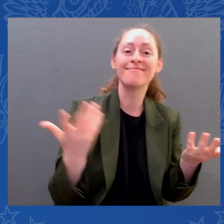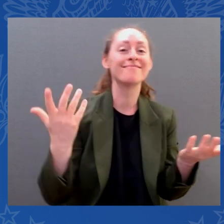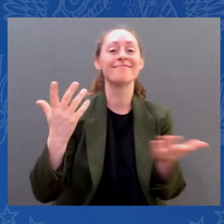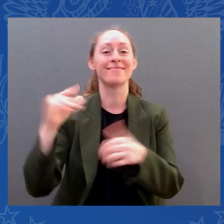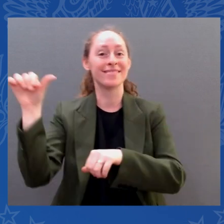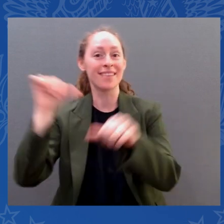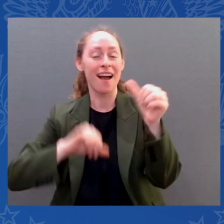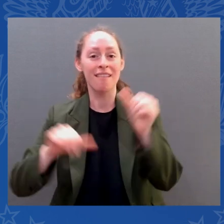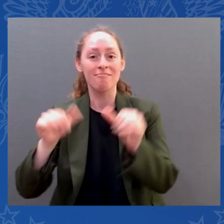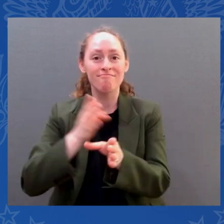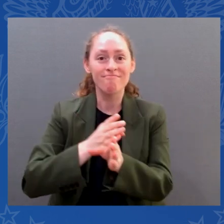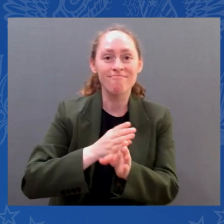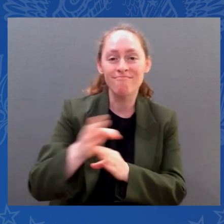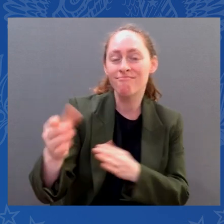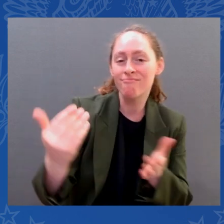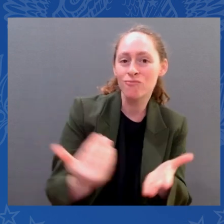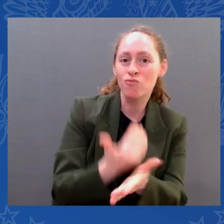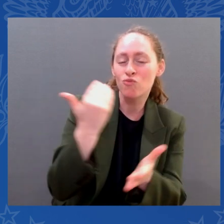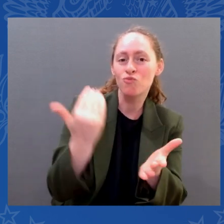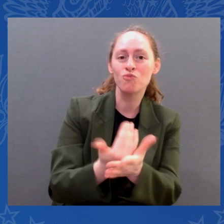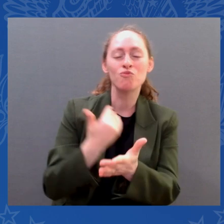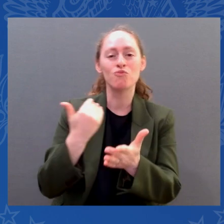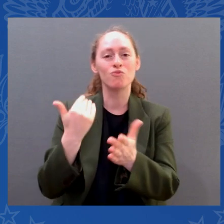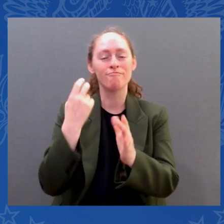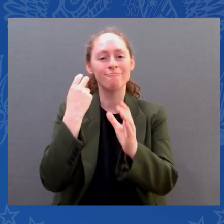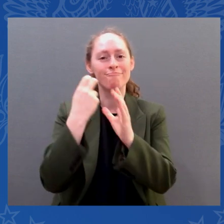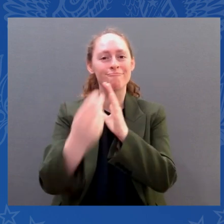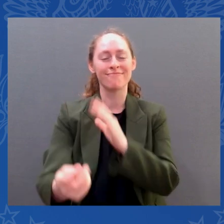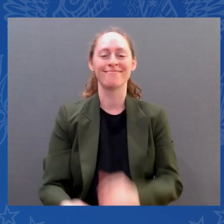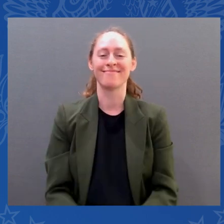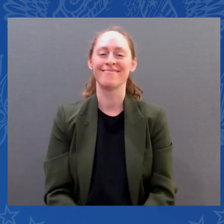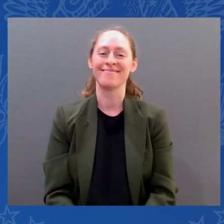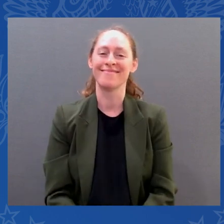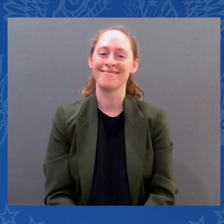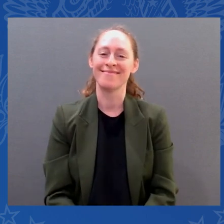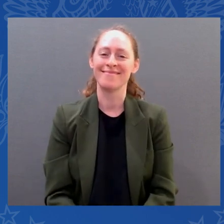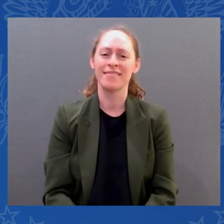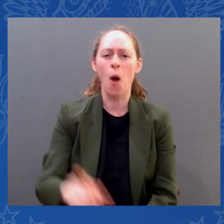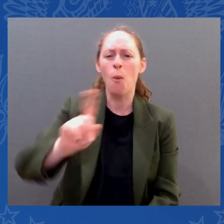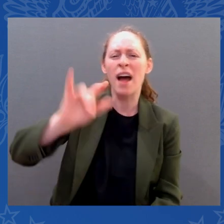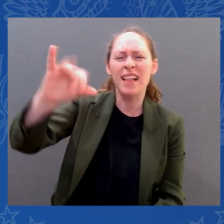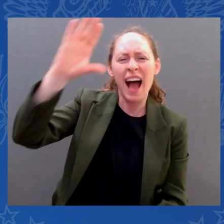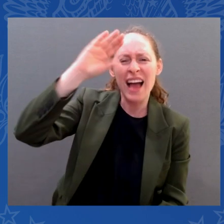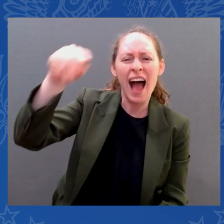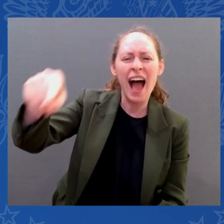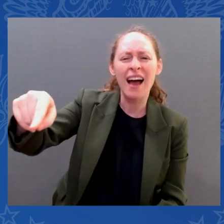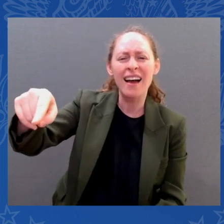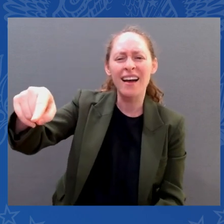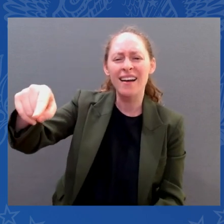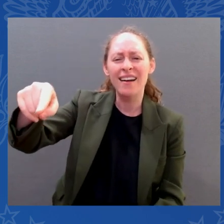Moritsugu. Where -- where is that guy? There you go. Dad, stand up.